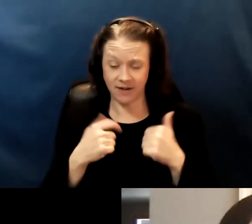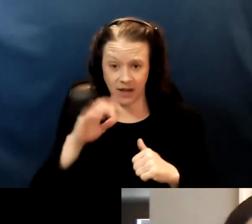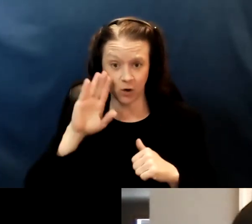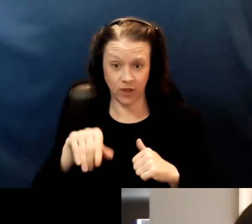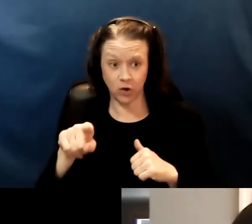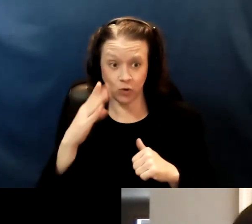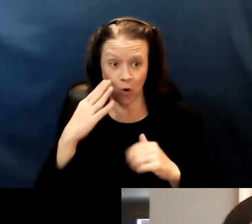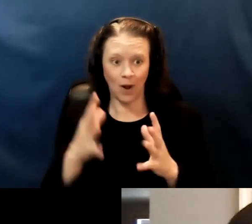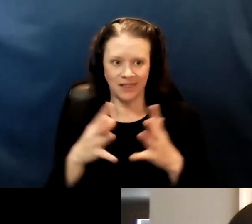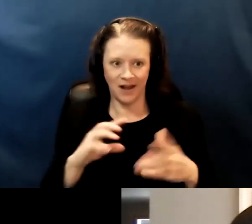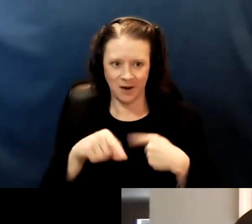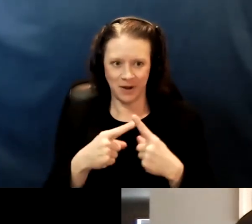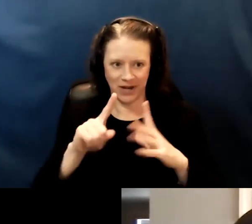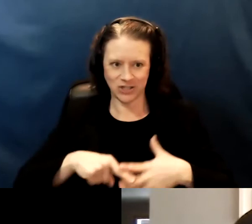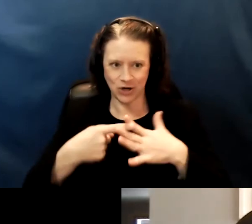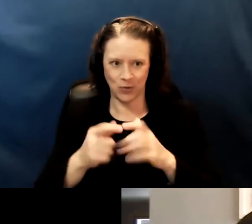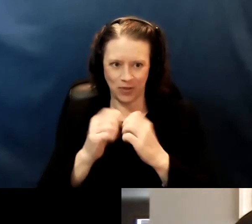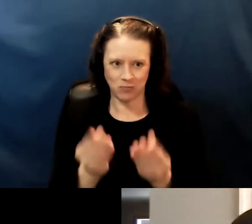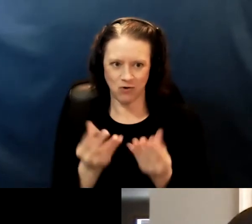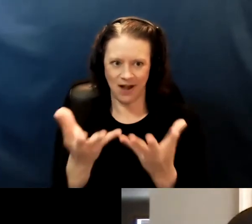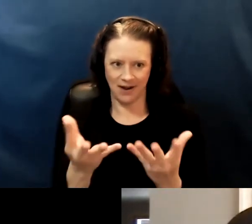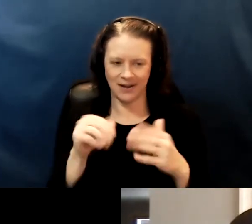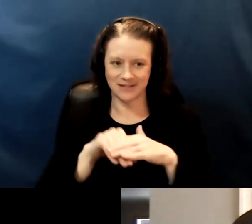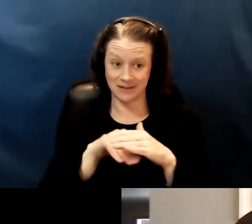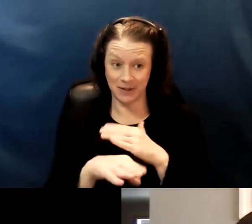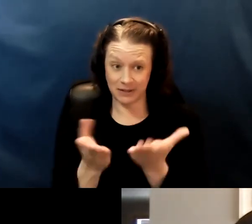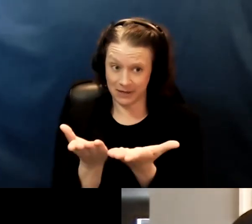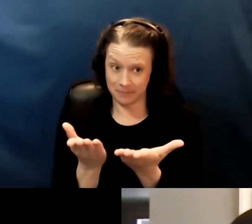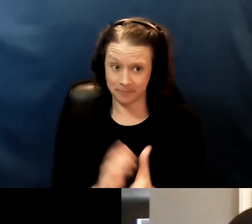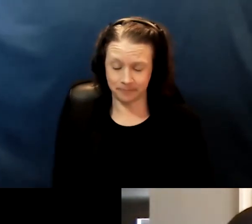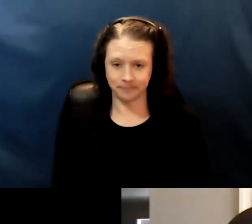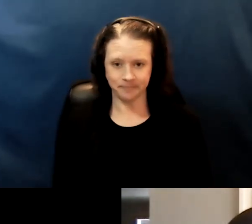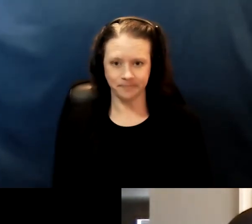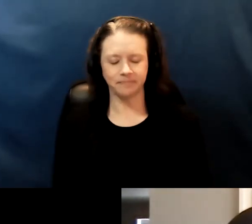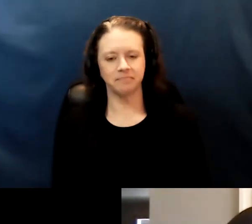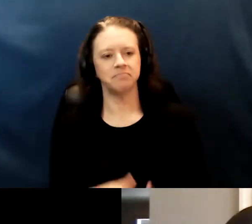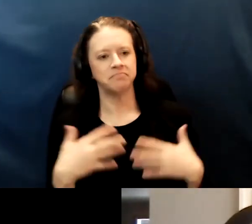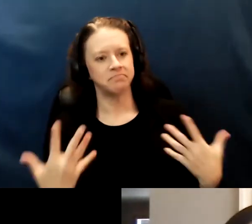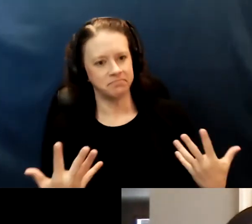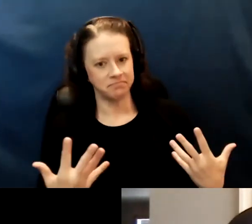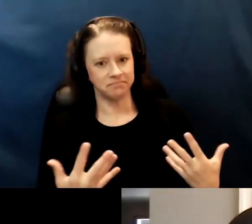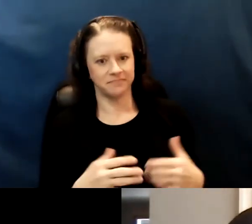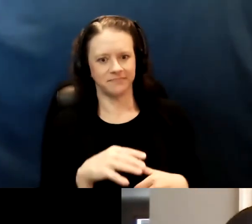lot about getting started with providing accessibility. >> LINDSAY DREXLER: Well, mostly just need